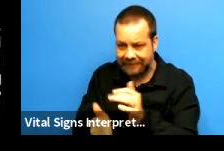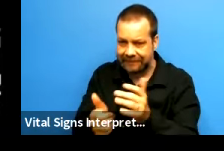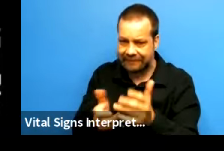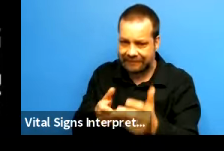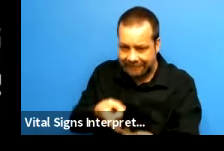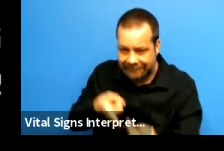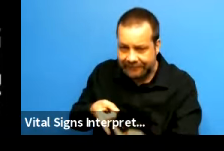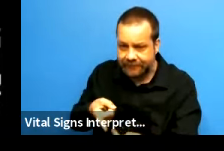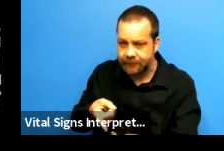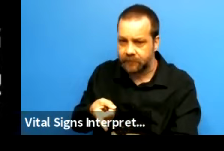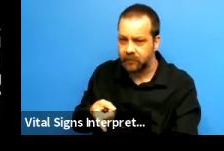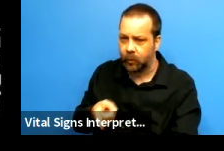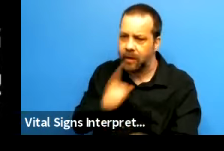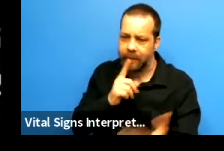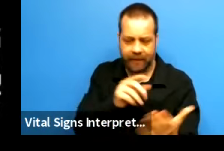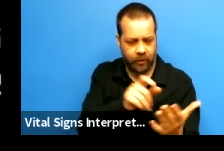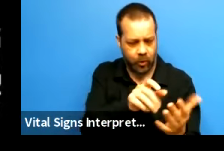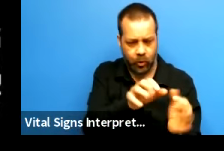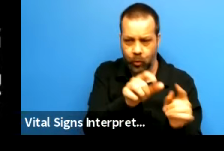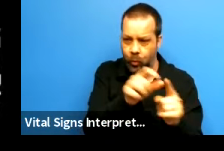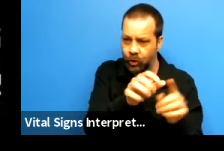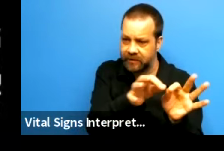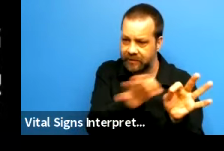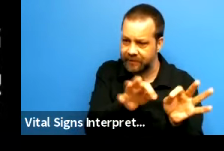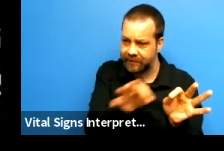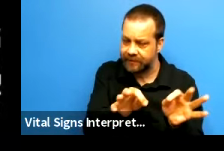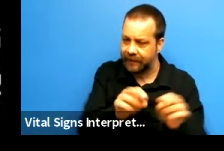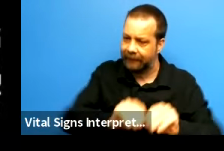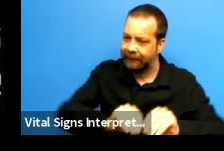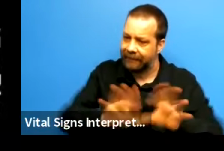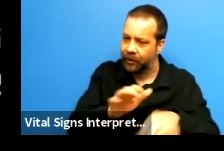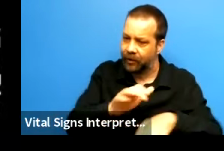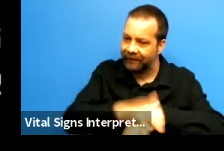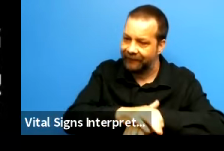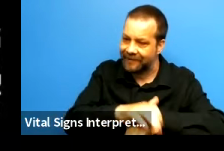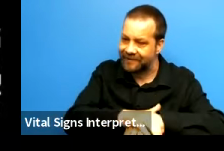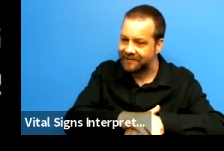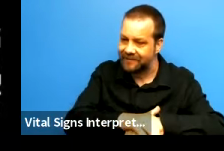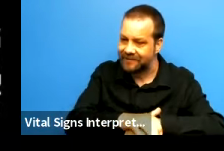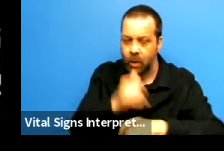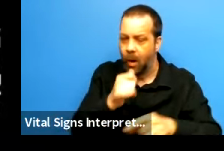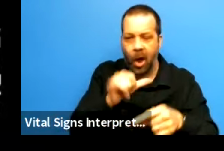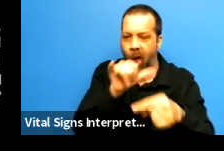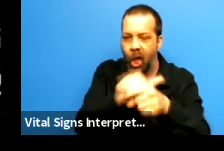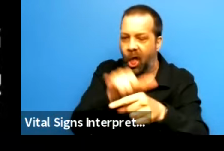The term that is often used is "put it in plain language." I tend to say put it in real people language.